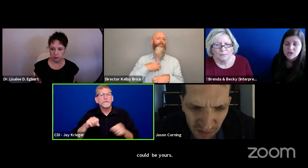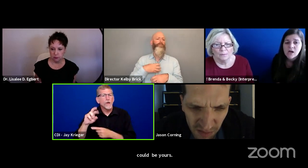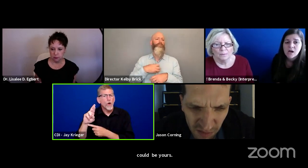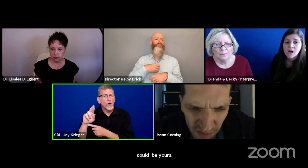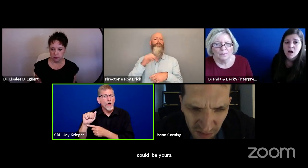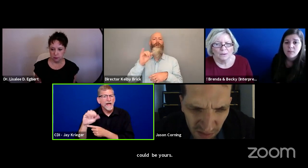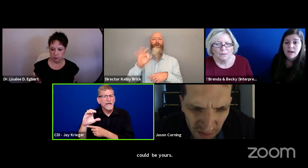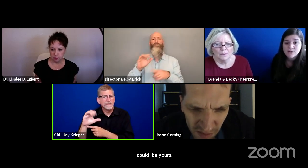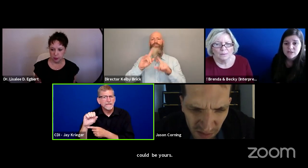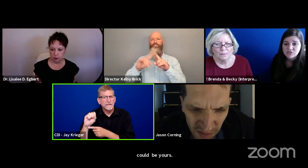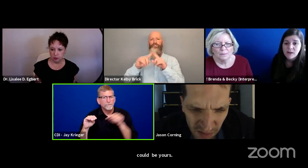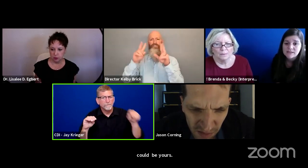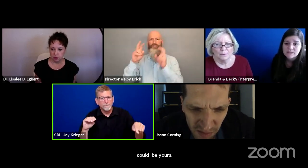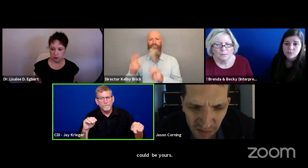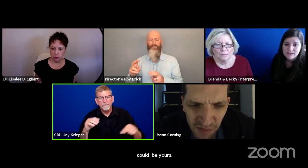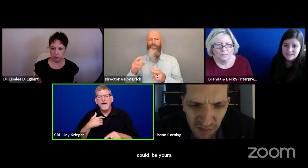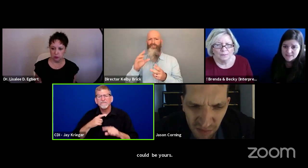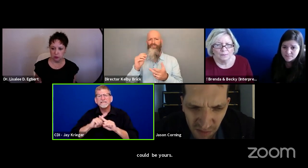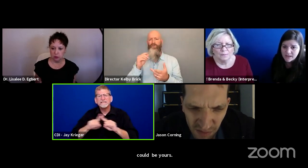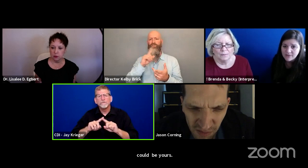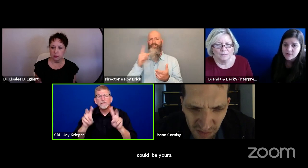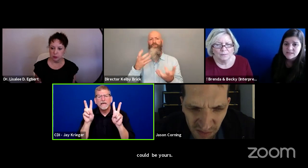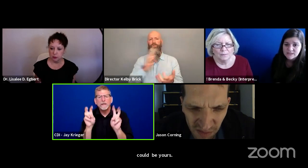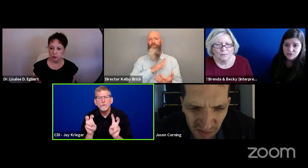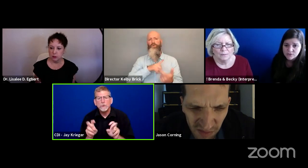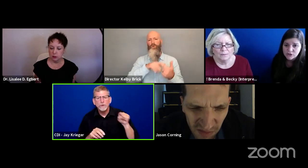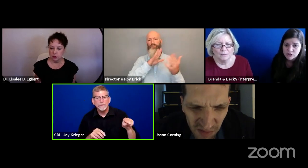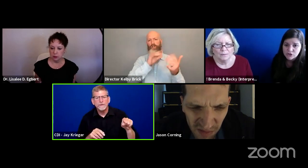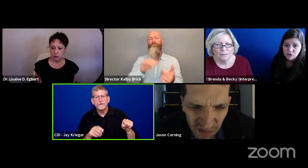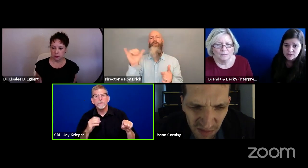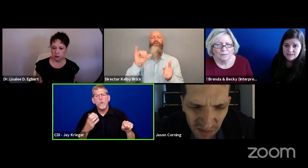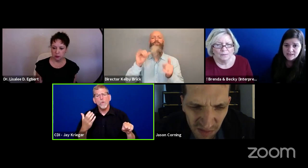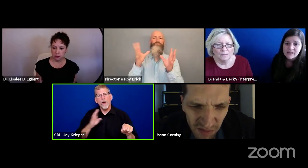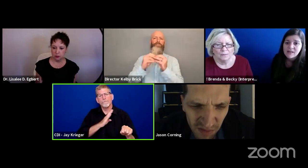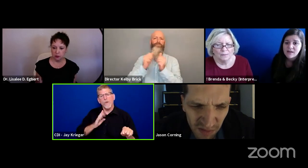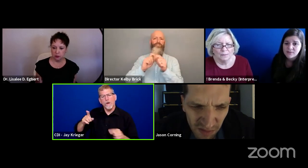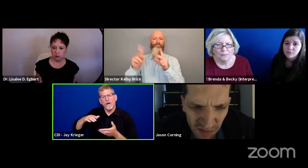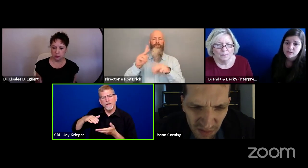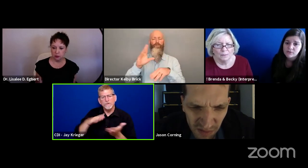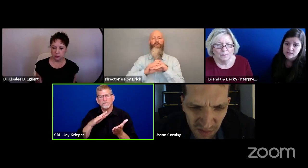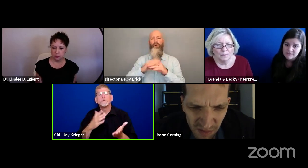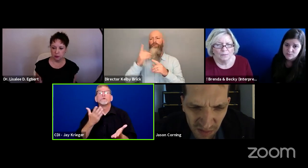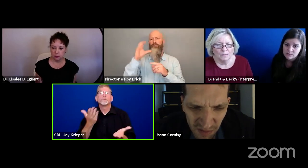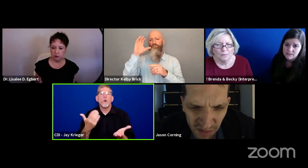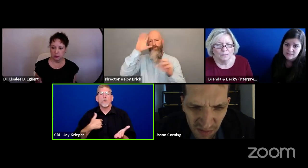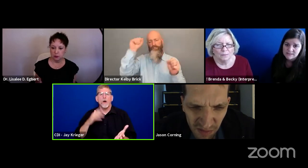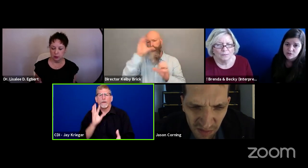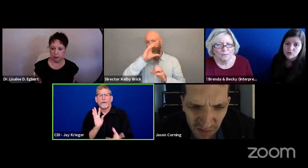There are accusations of possible racism and various issues and concerns that the board of trustees is addressing.